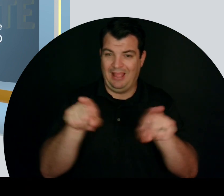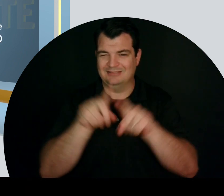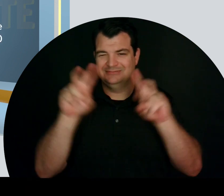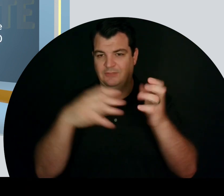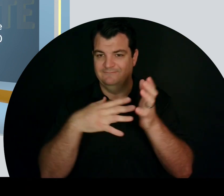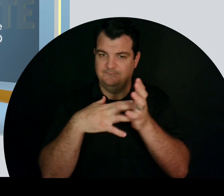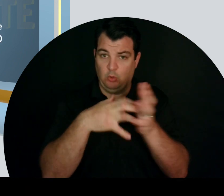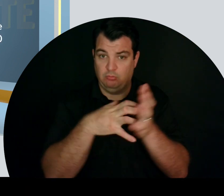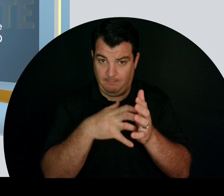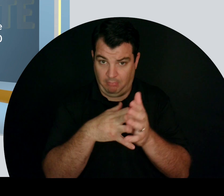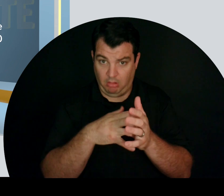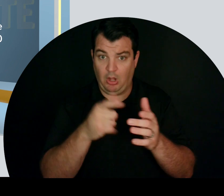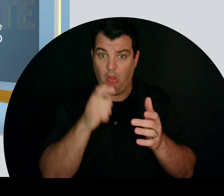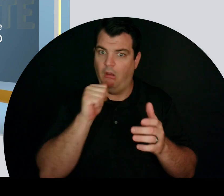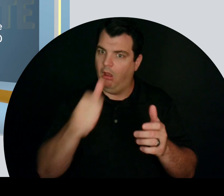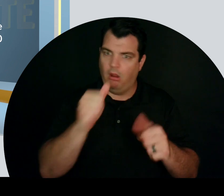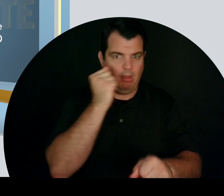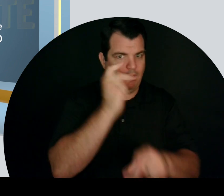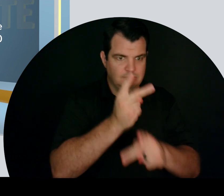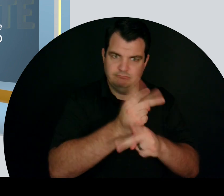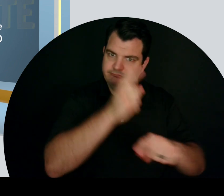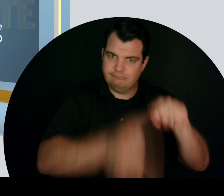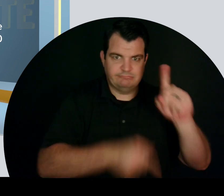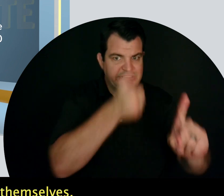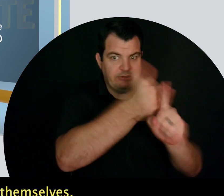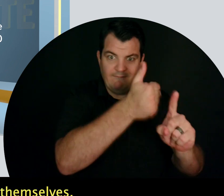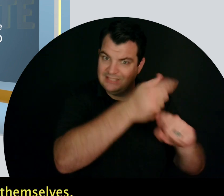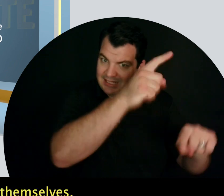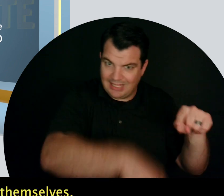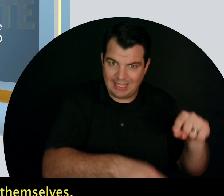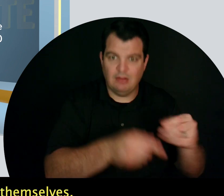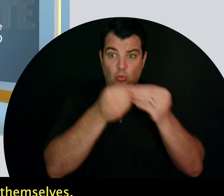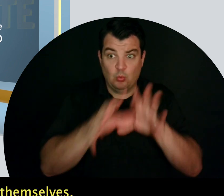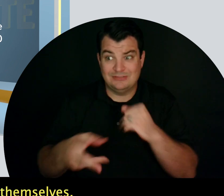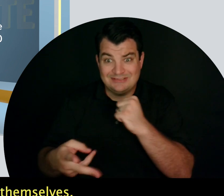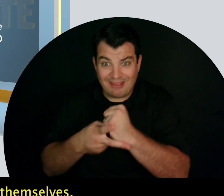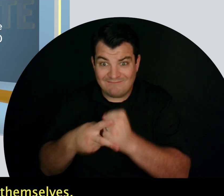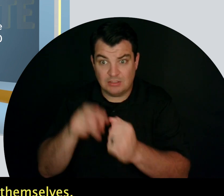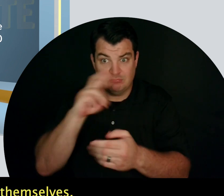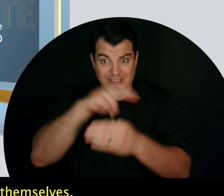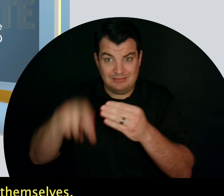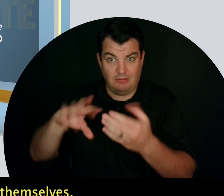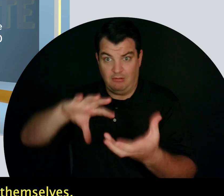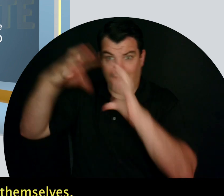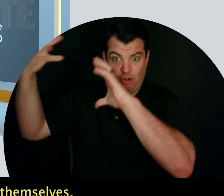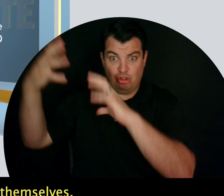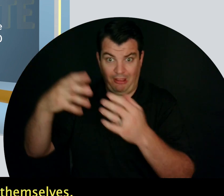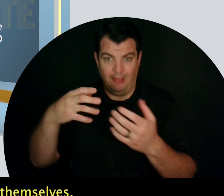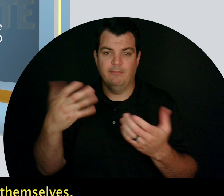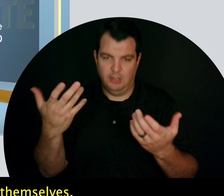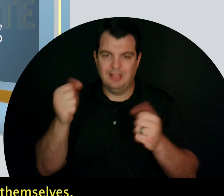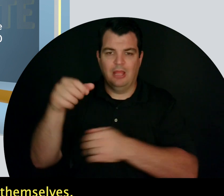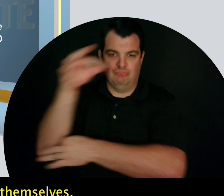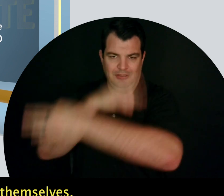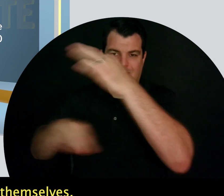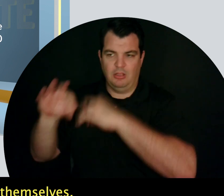Persons who are defined as vulnerable are unable to care for themselves, and lost savings as a result of a crime